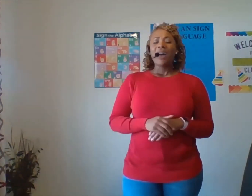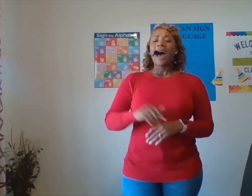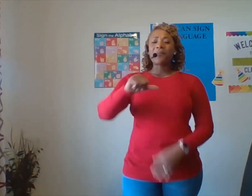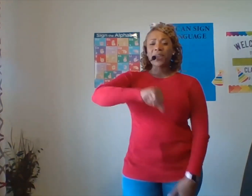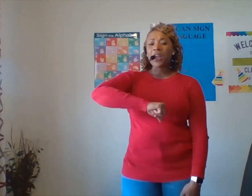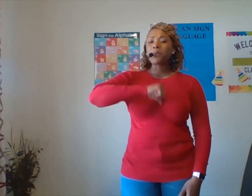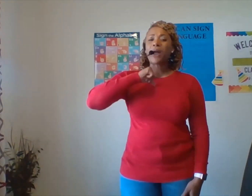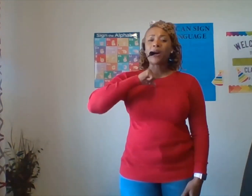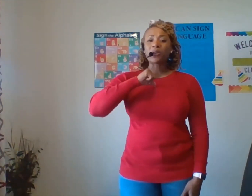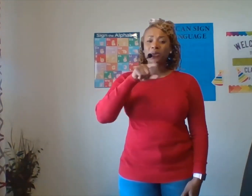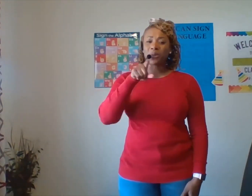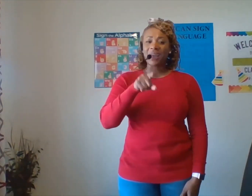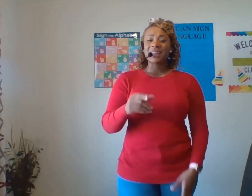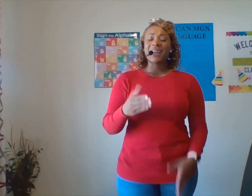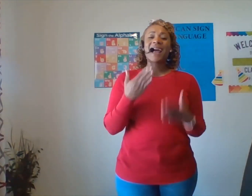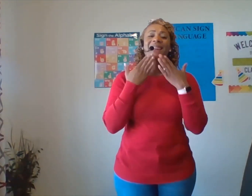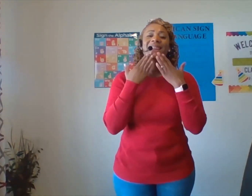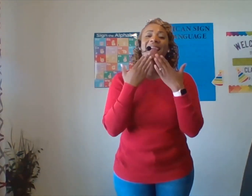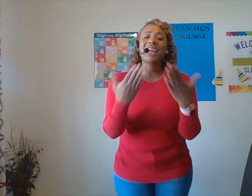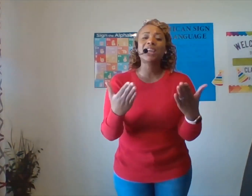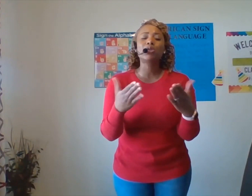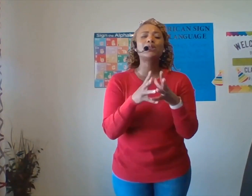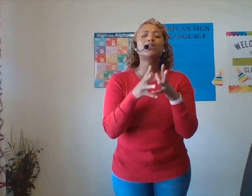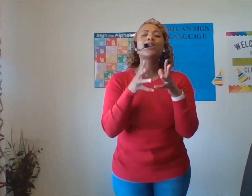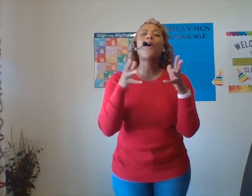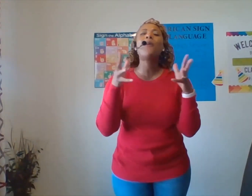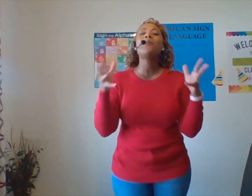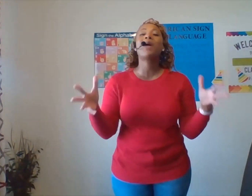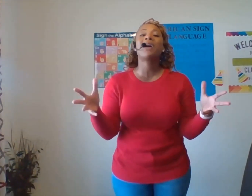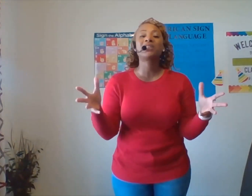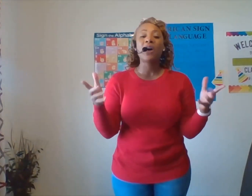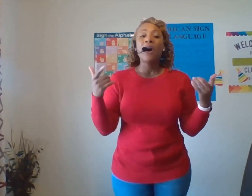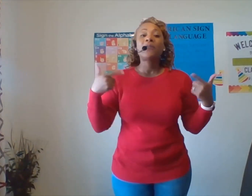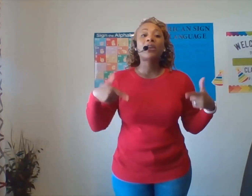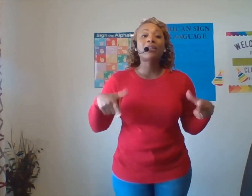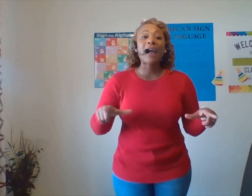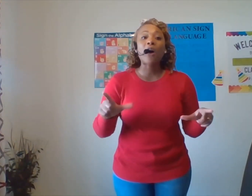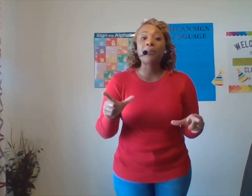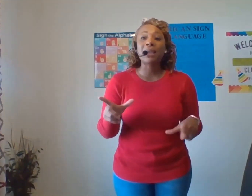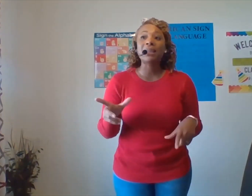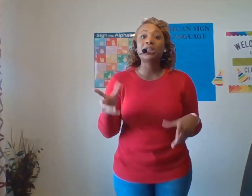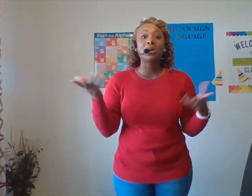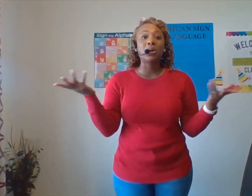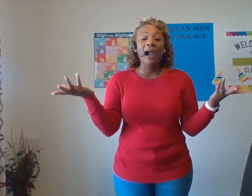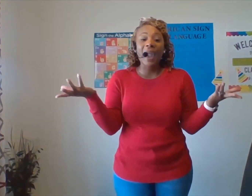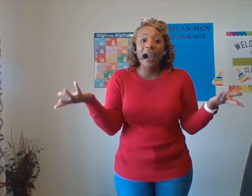I'm very proud of you guys and I thank you so much for allowing you to hang